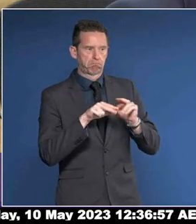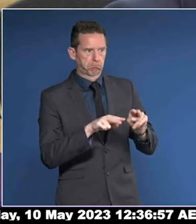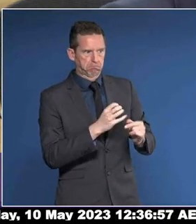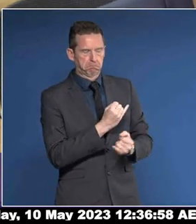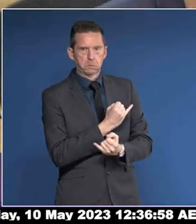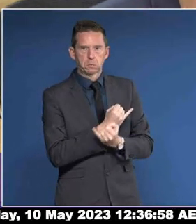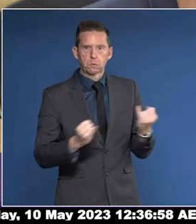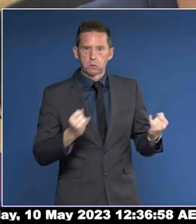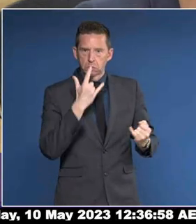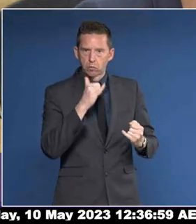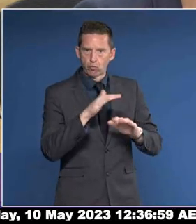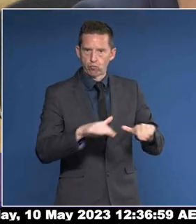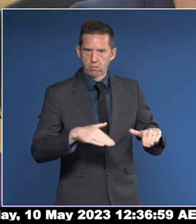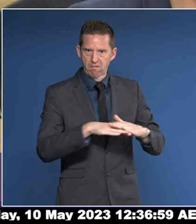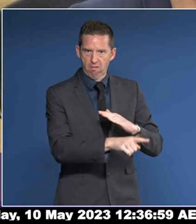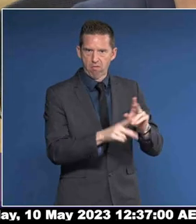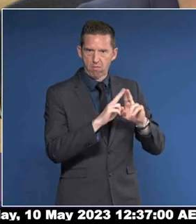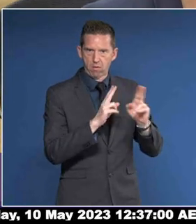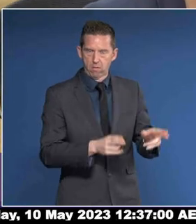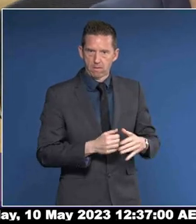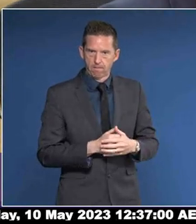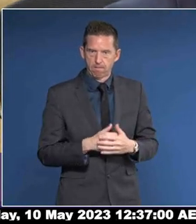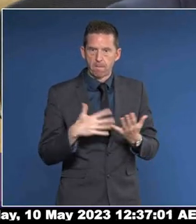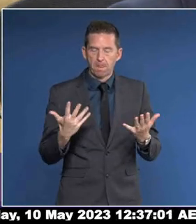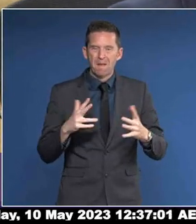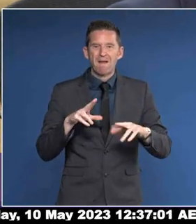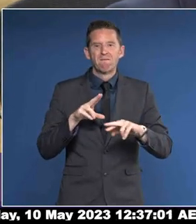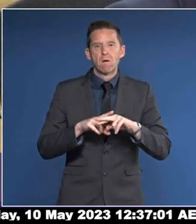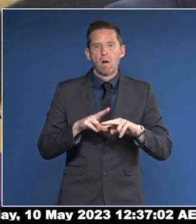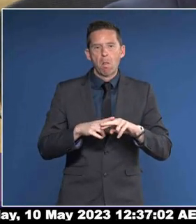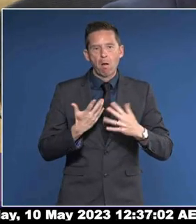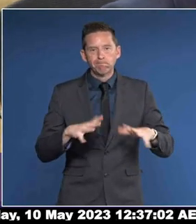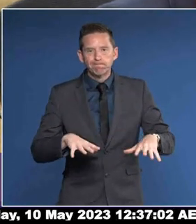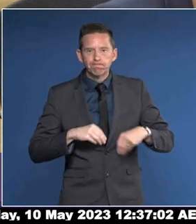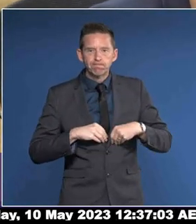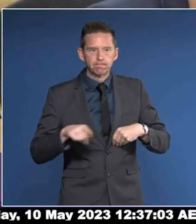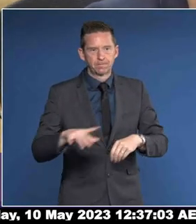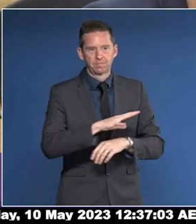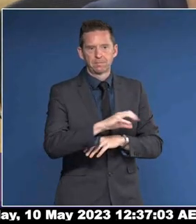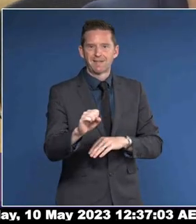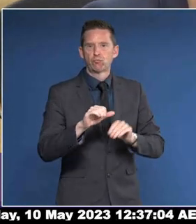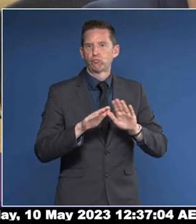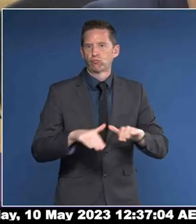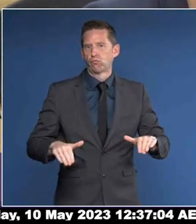So, the father then consented to the children's removal. Correct.